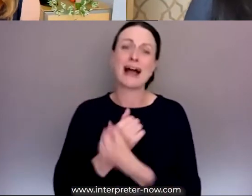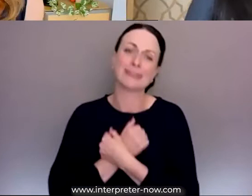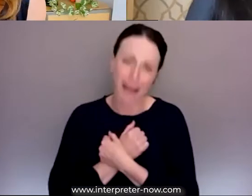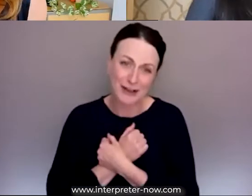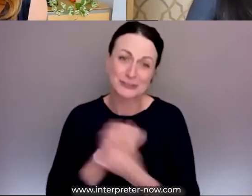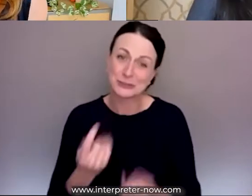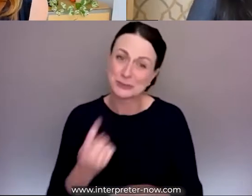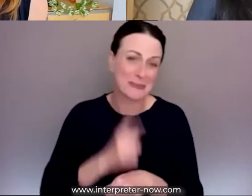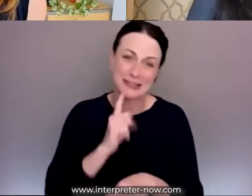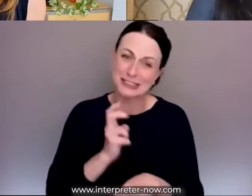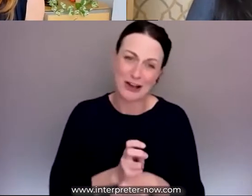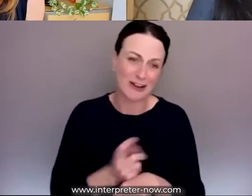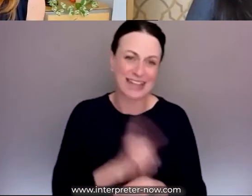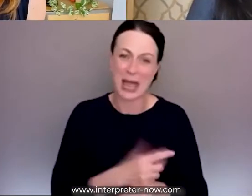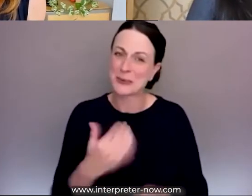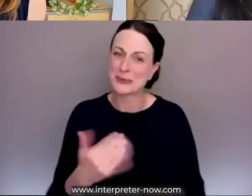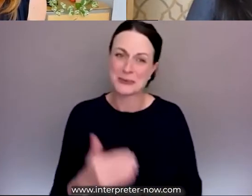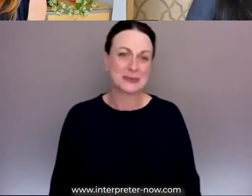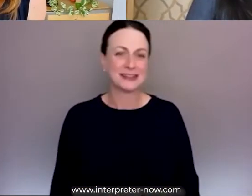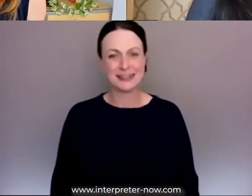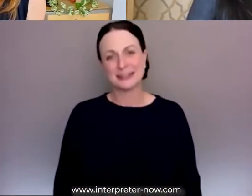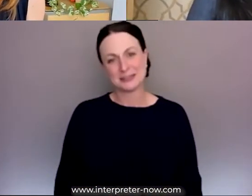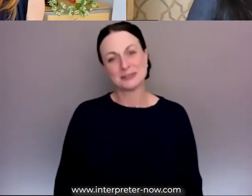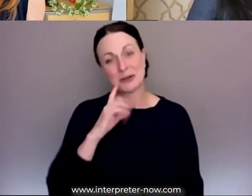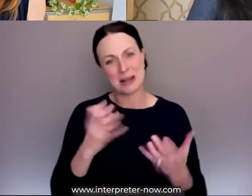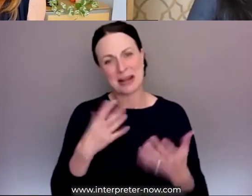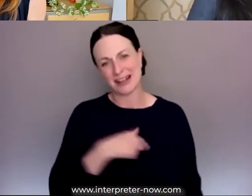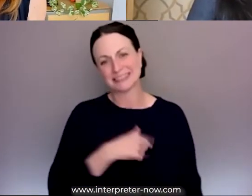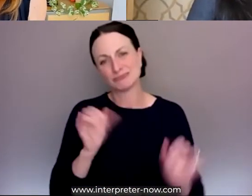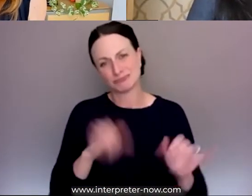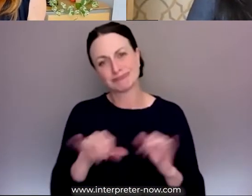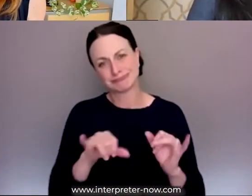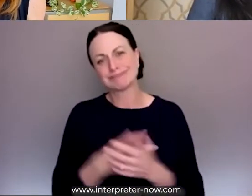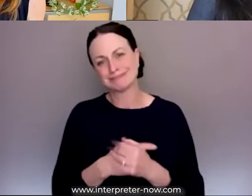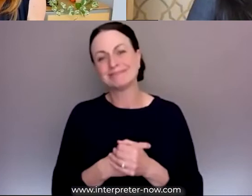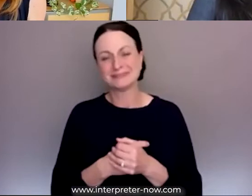Because it is a hard day for a lot of us and it is, you know, those of you who are listening